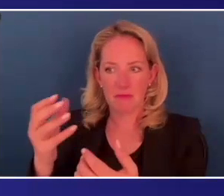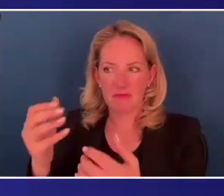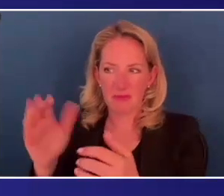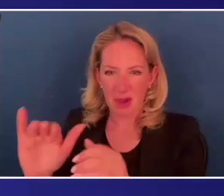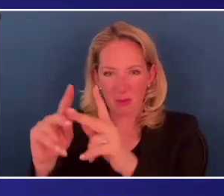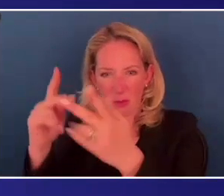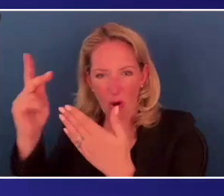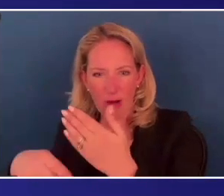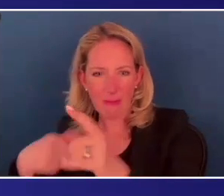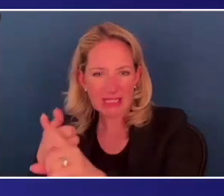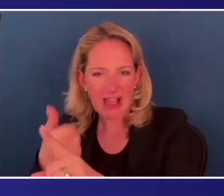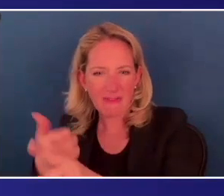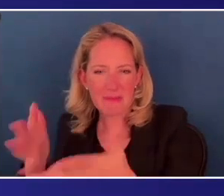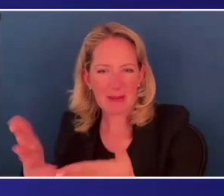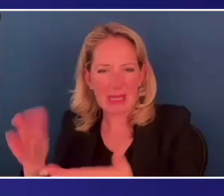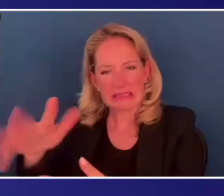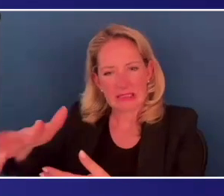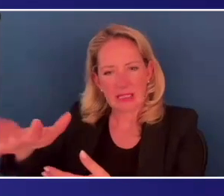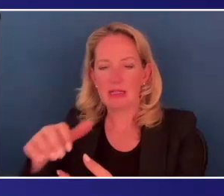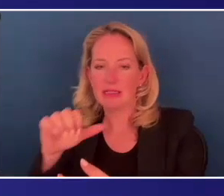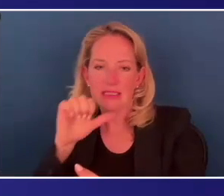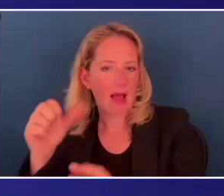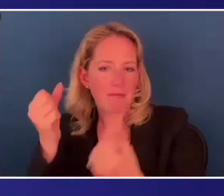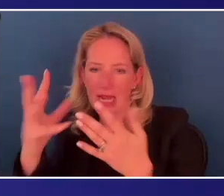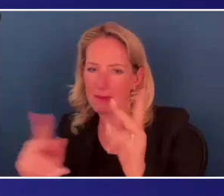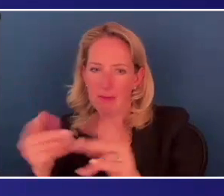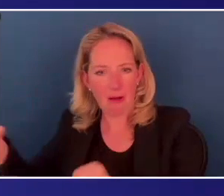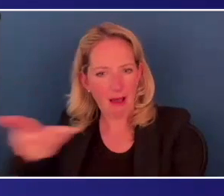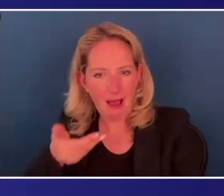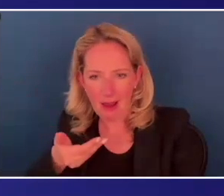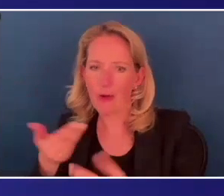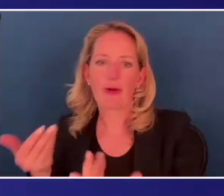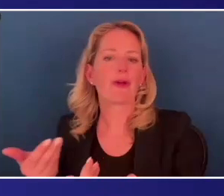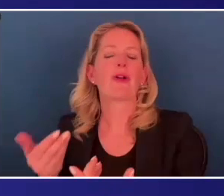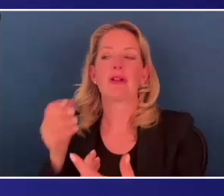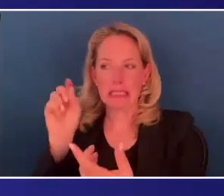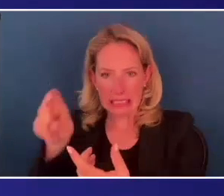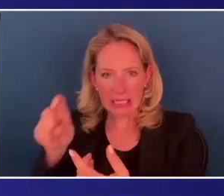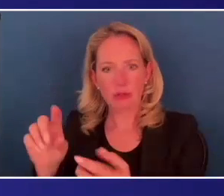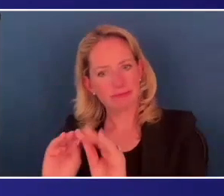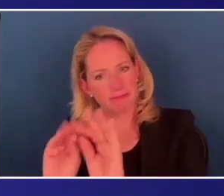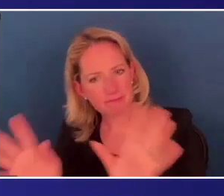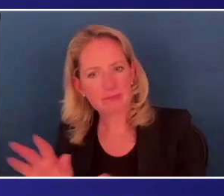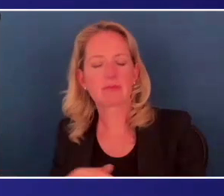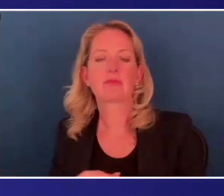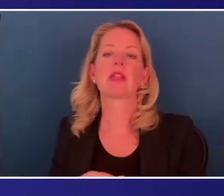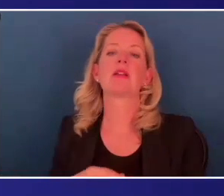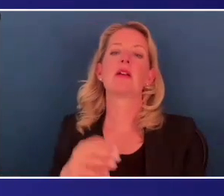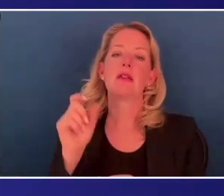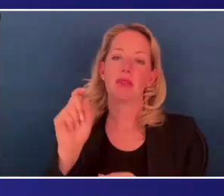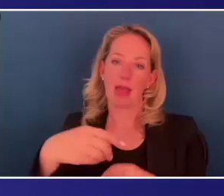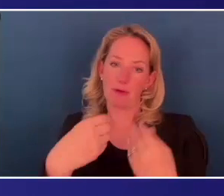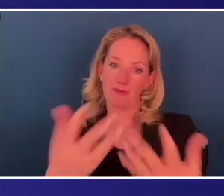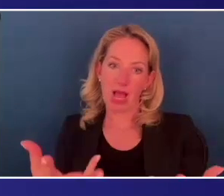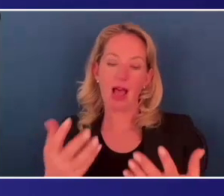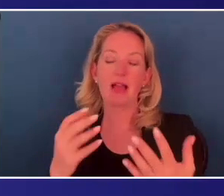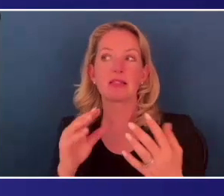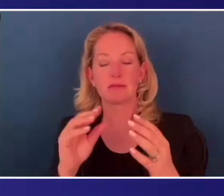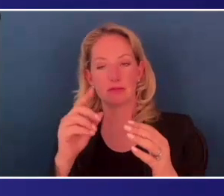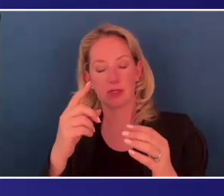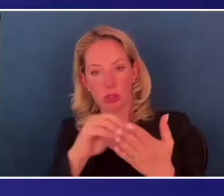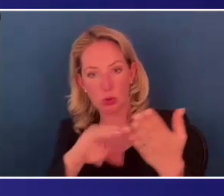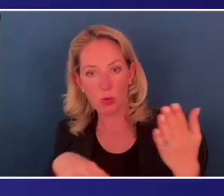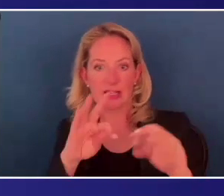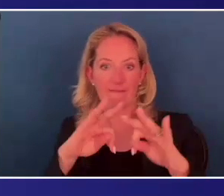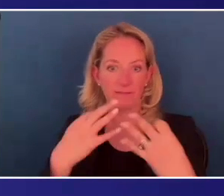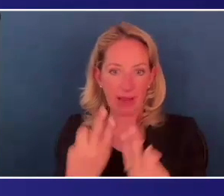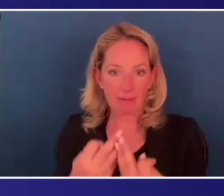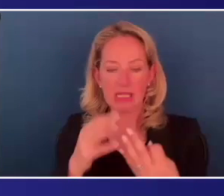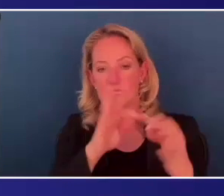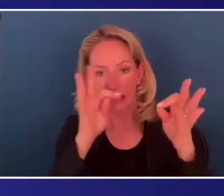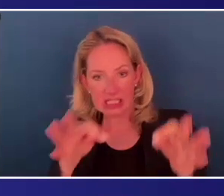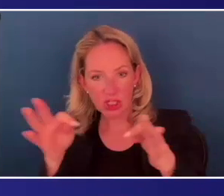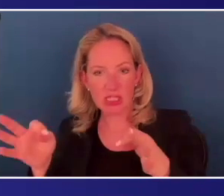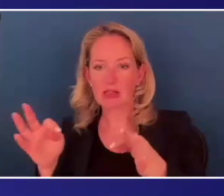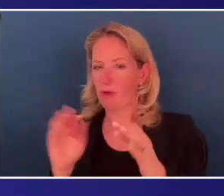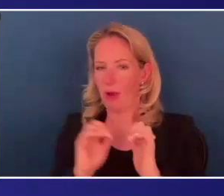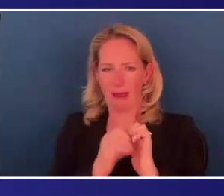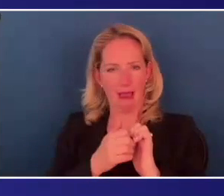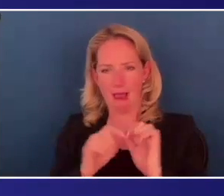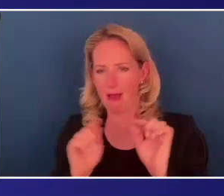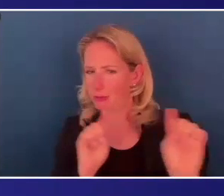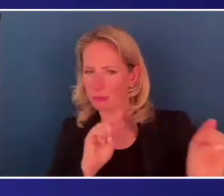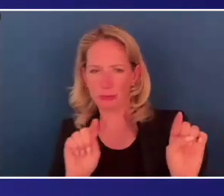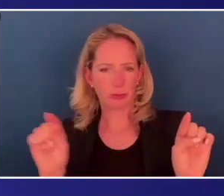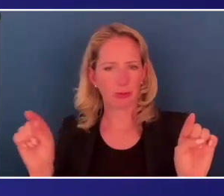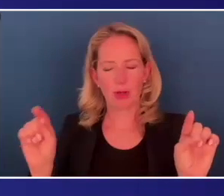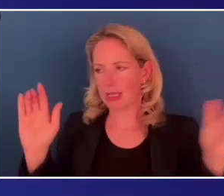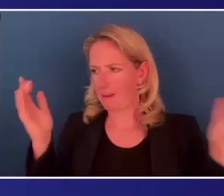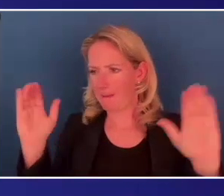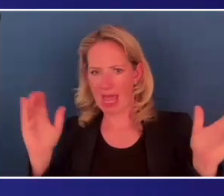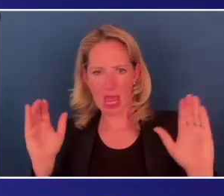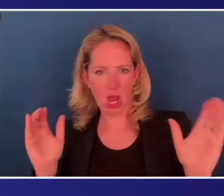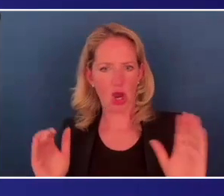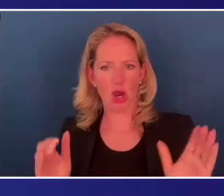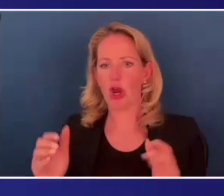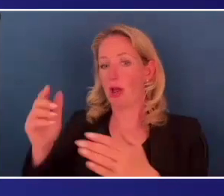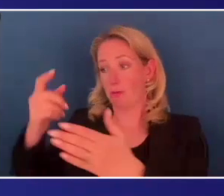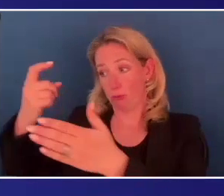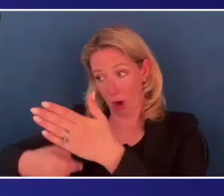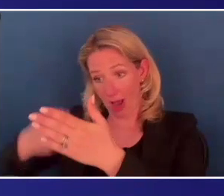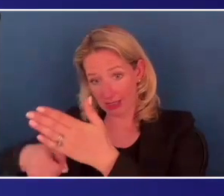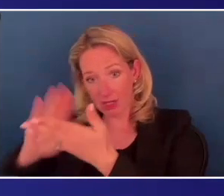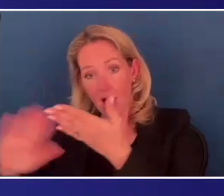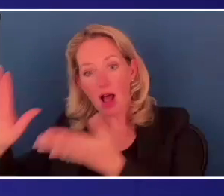The expanded data that will be made available through FBT in the transparency of mandates gives students and families the decision-making power to pursue college and the ability to compare price and outcome information before they even apply.